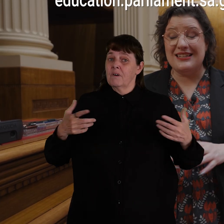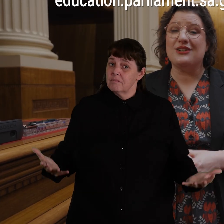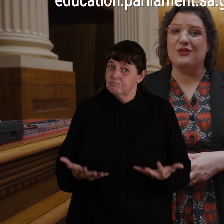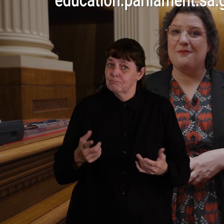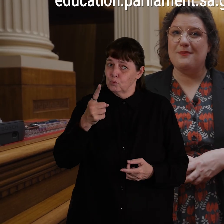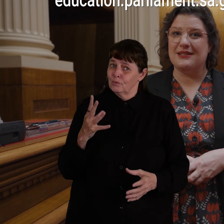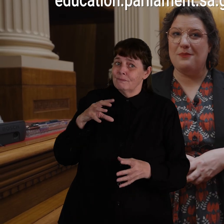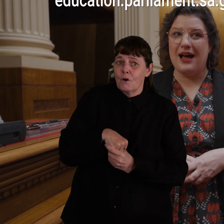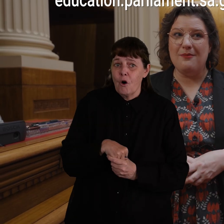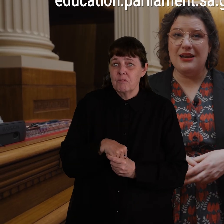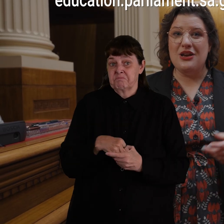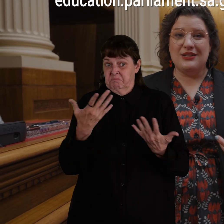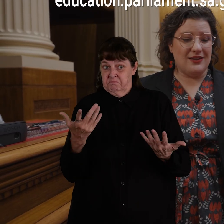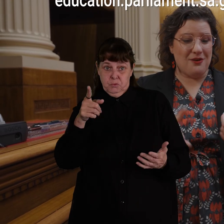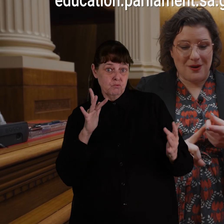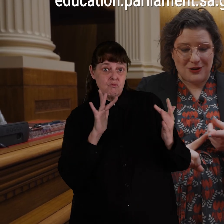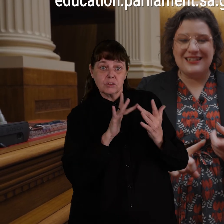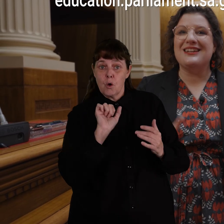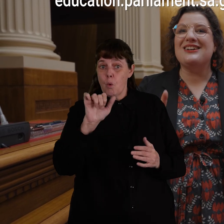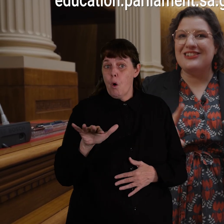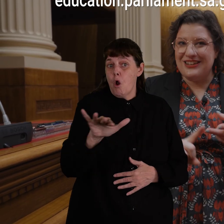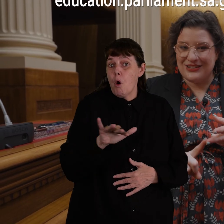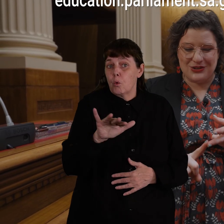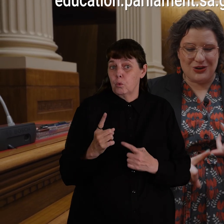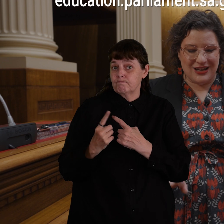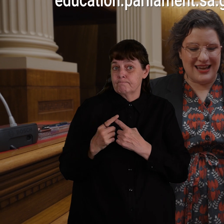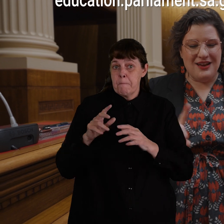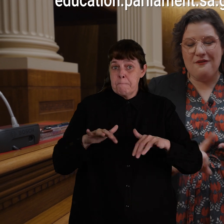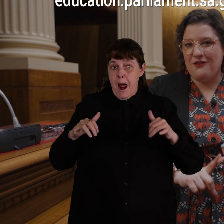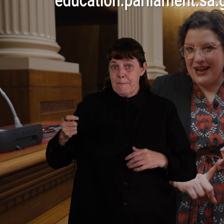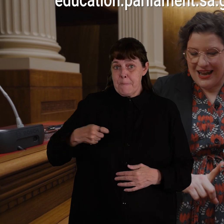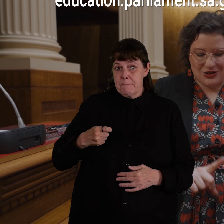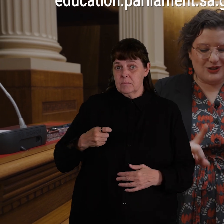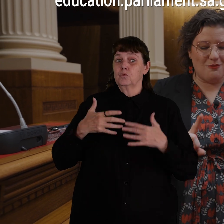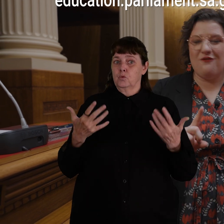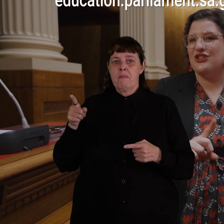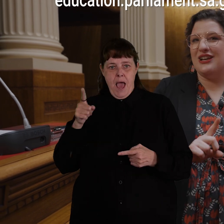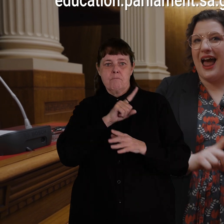in touch with your members of Parliament so their representation, scrutiny, financial supervision